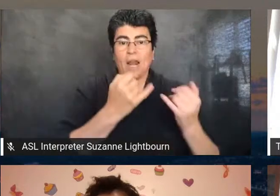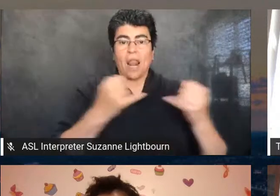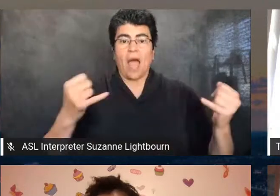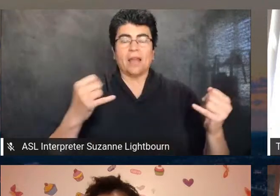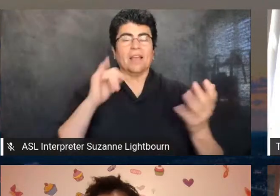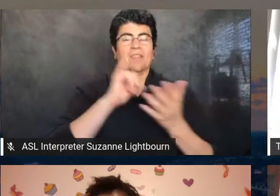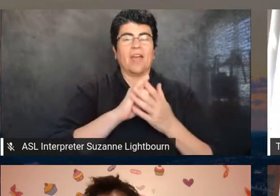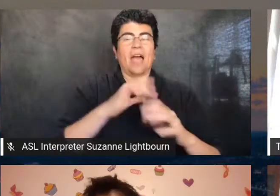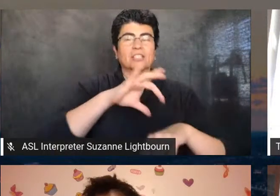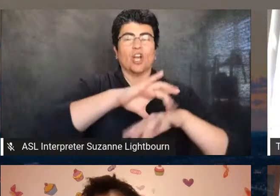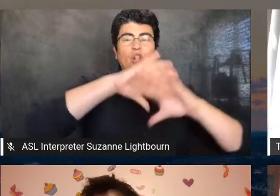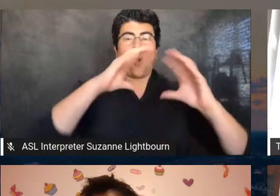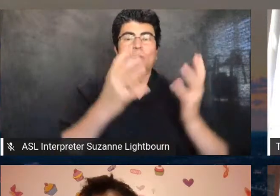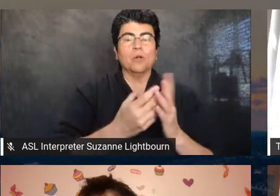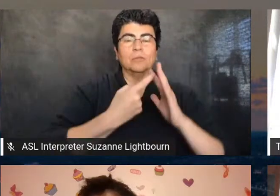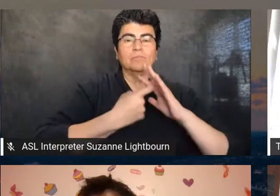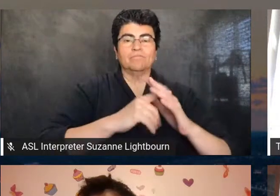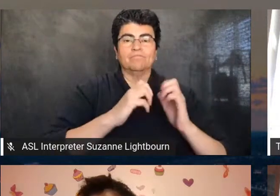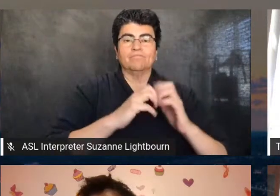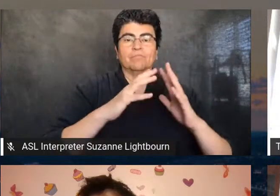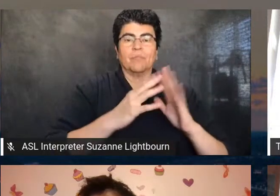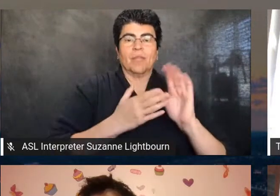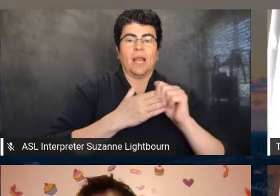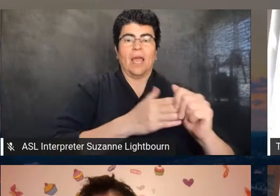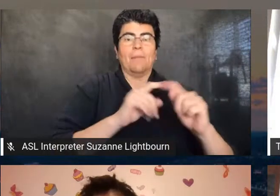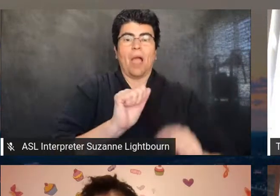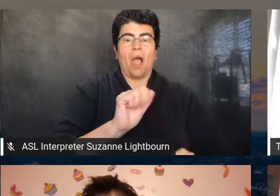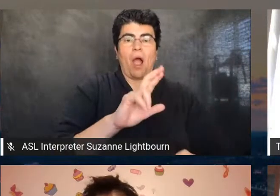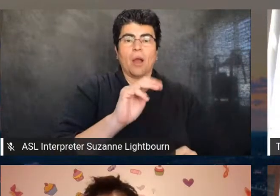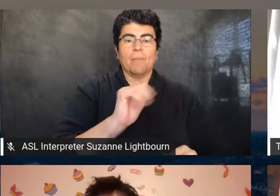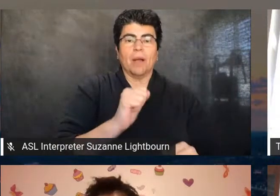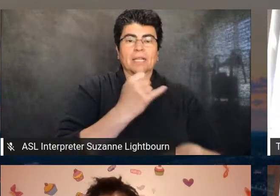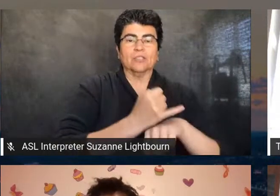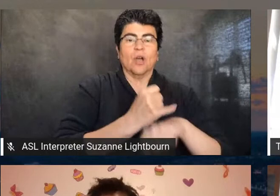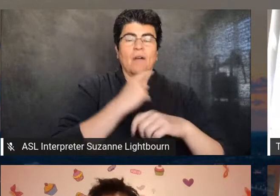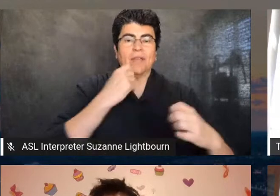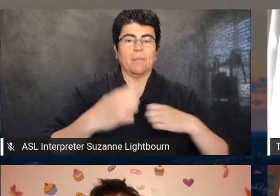led by the RMA Institute of Emotional Justice.